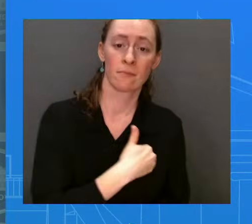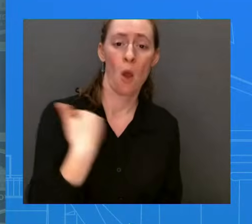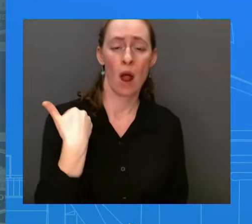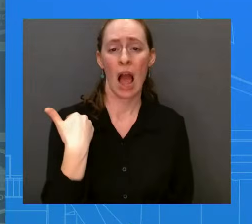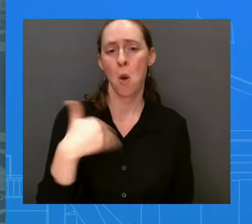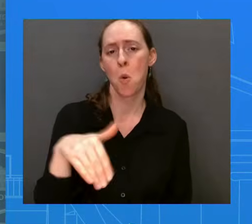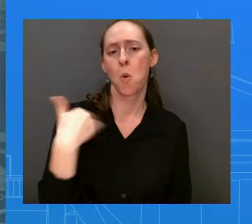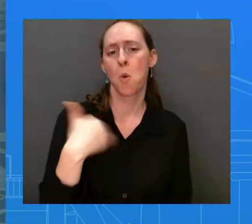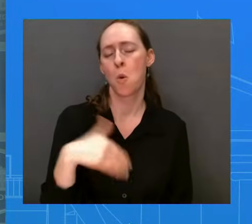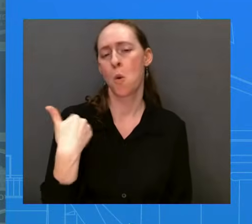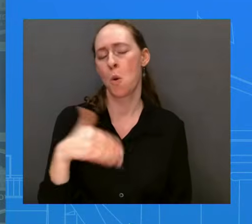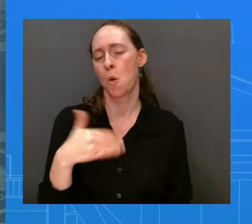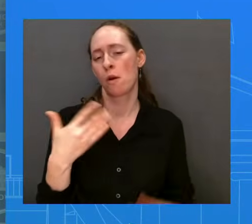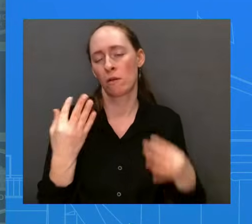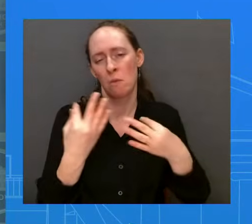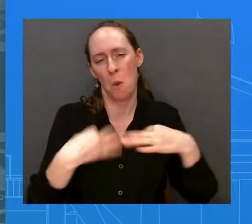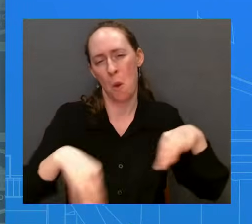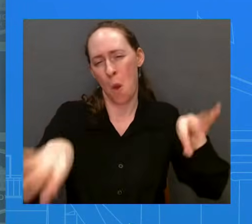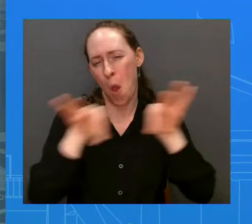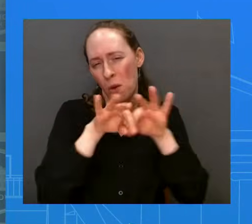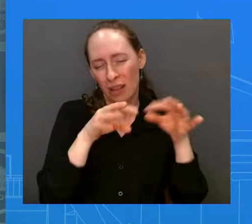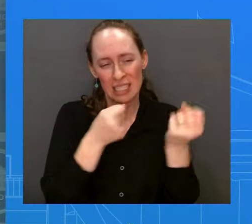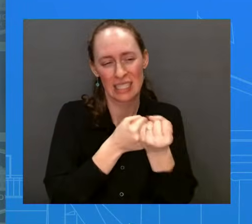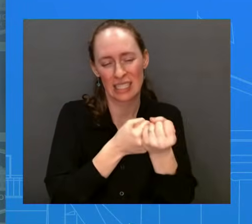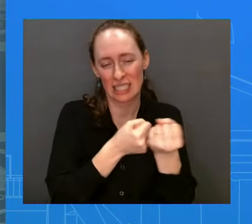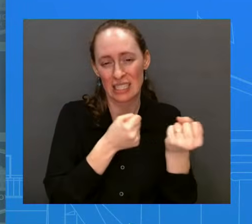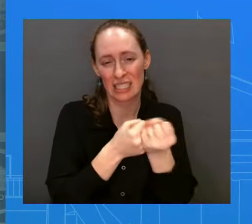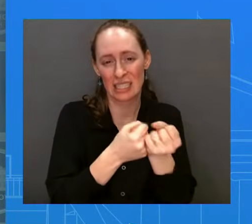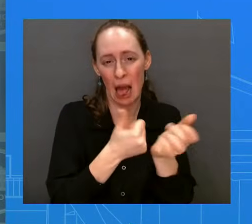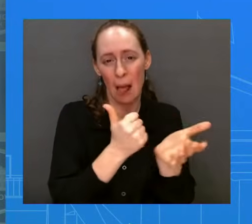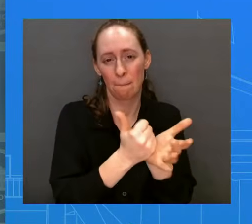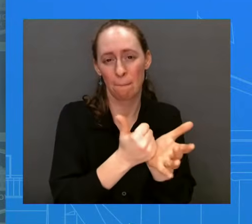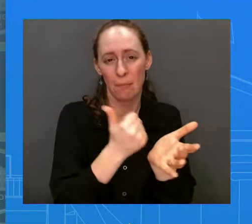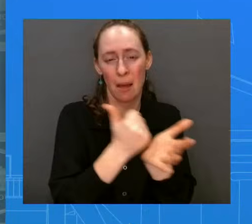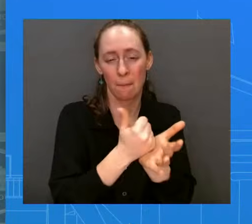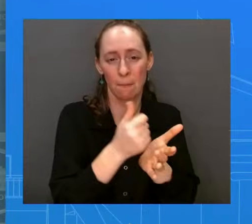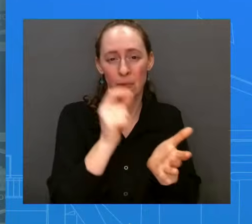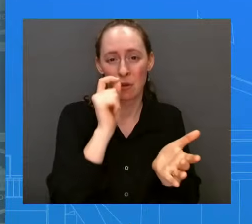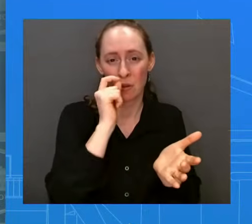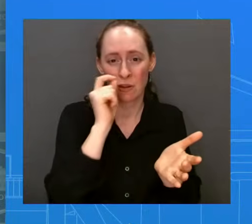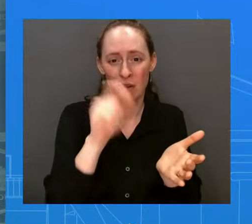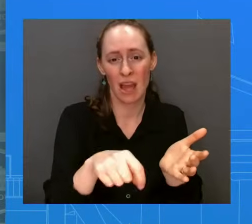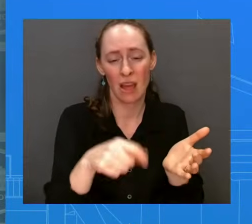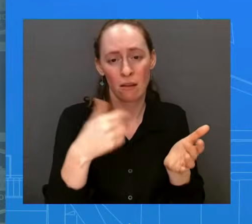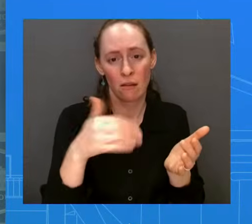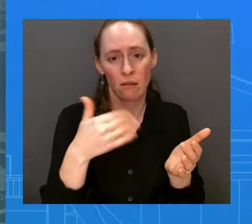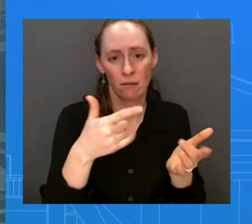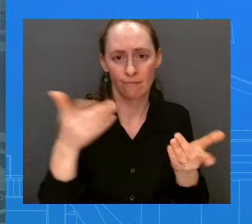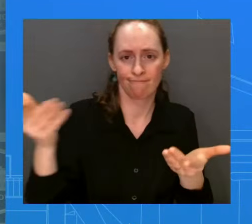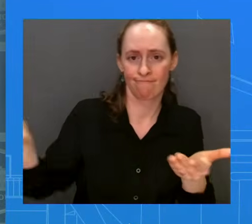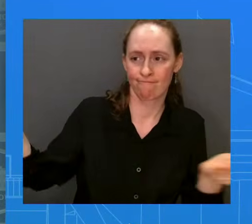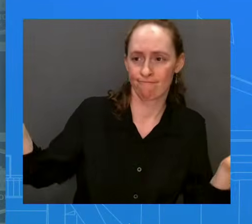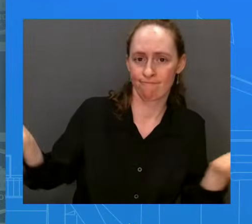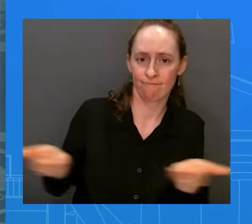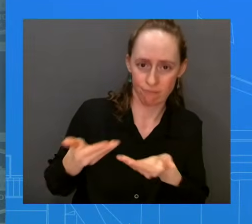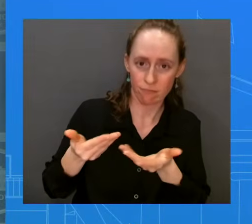and a generous host not only to American troops, but millions of Ukrainian refugees